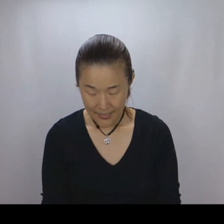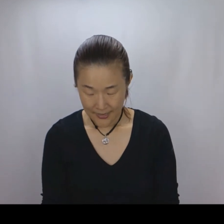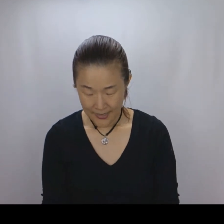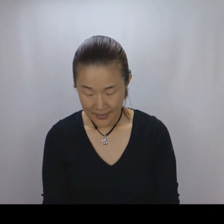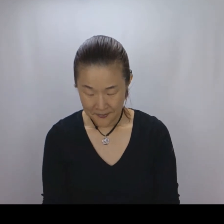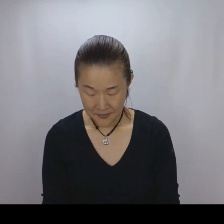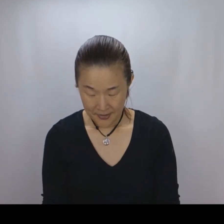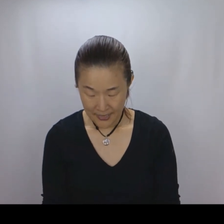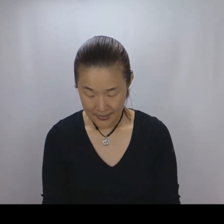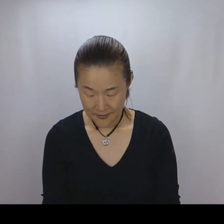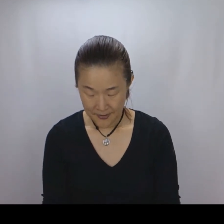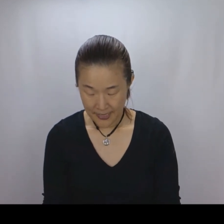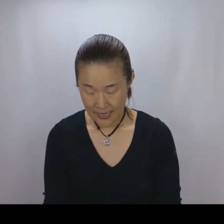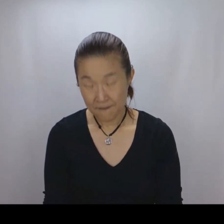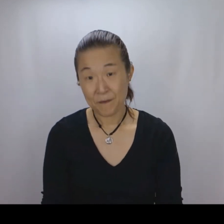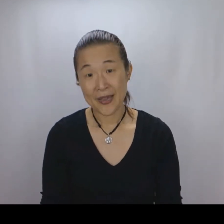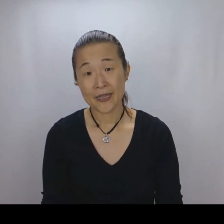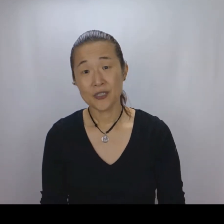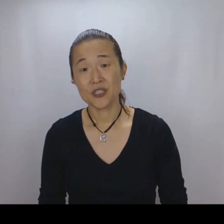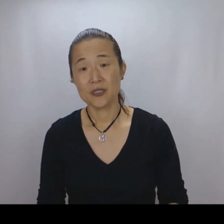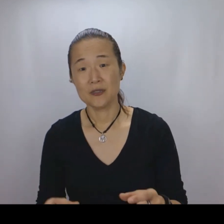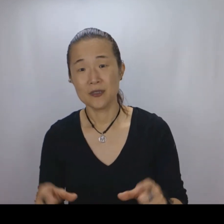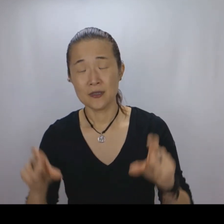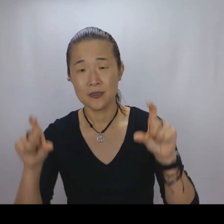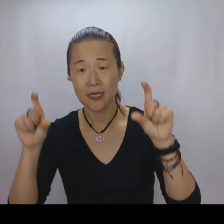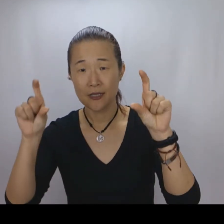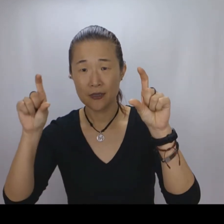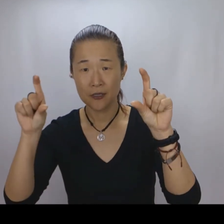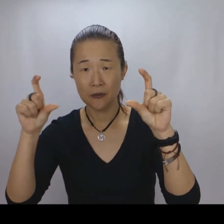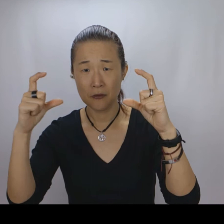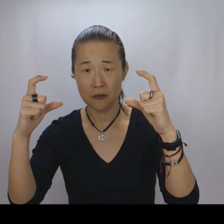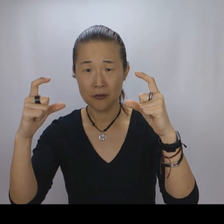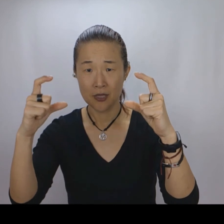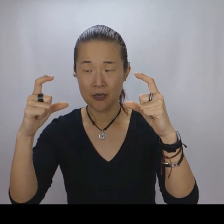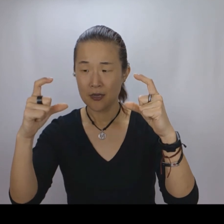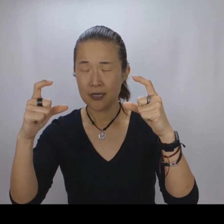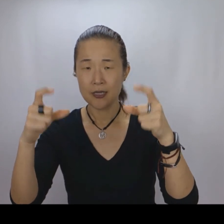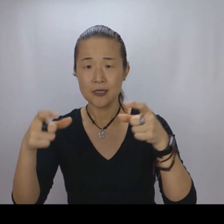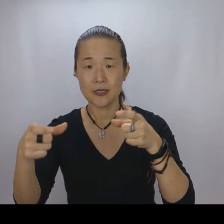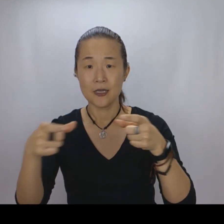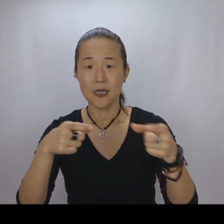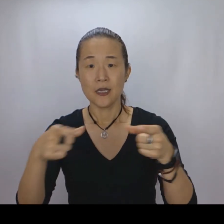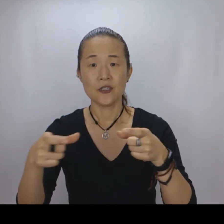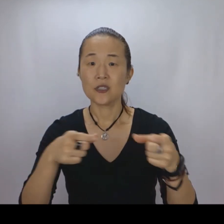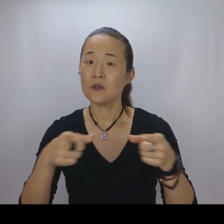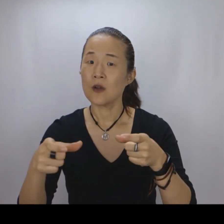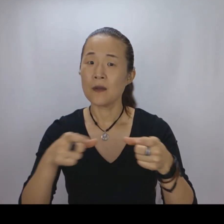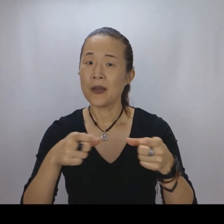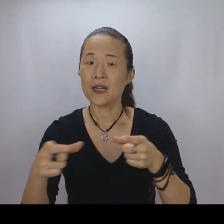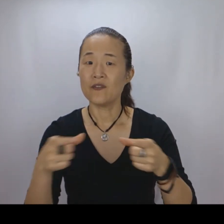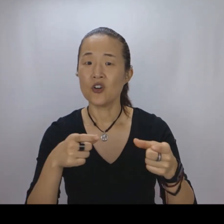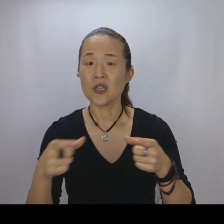And then after that we have manage. So, you take two like this and you're just gonna rock them back and forth